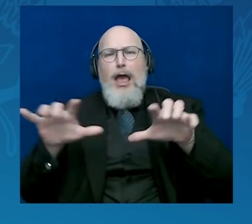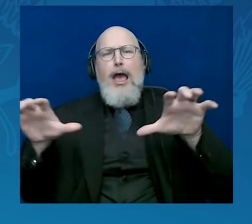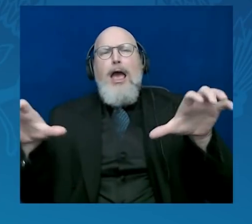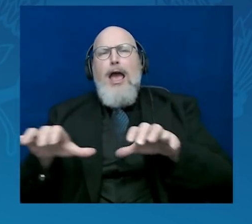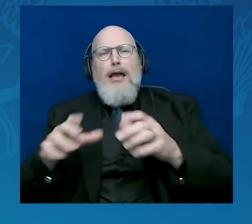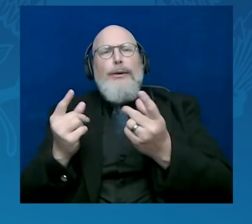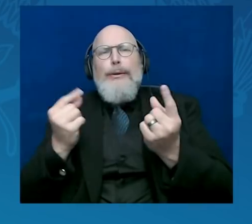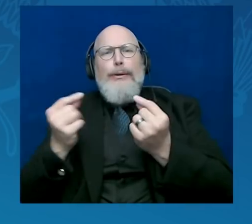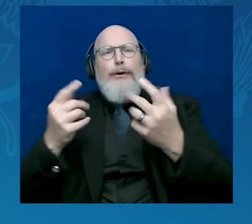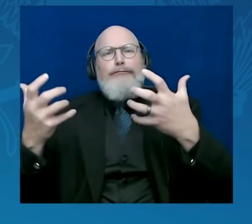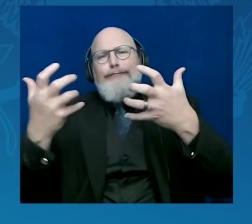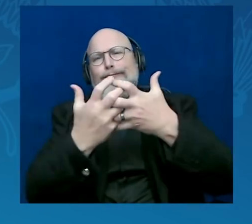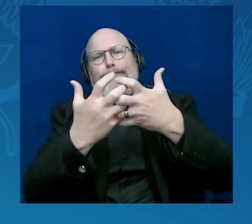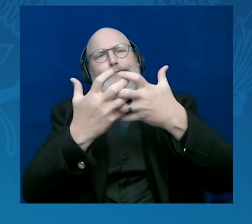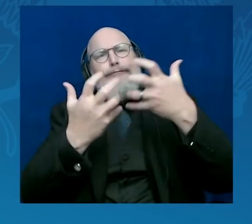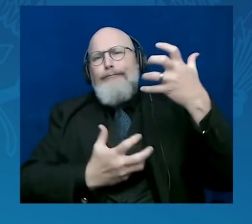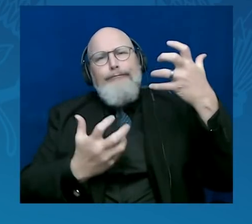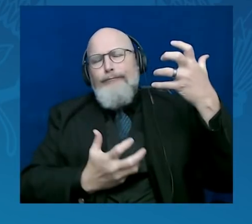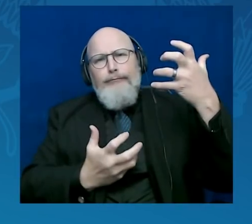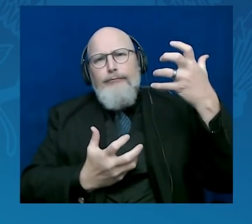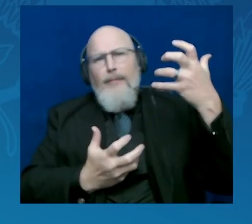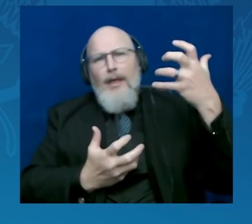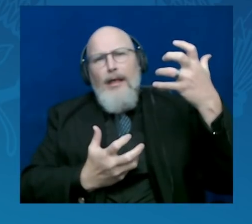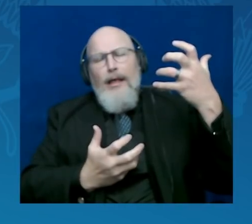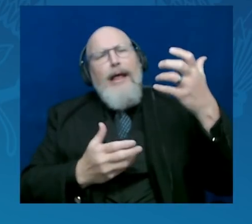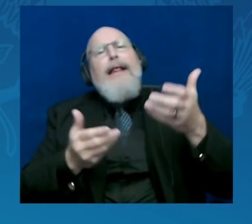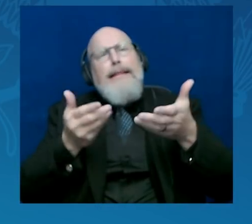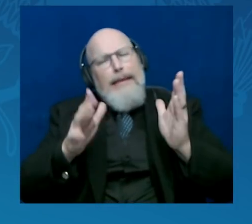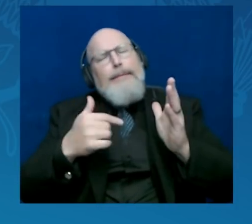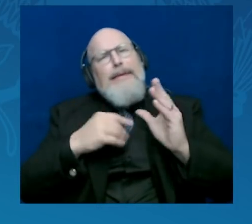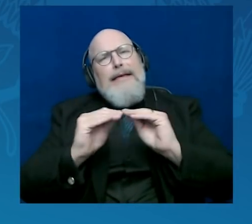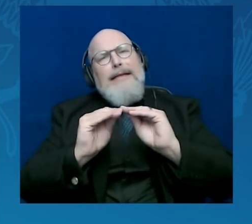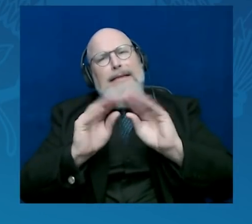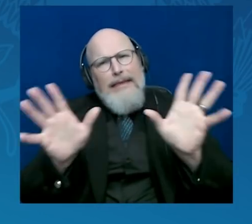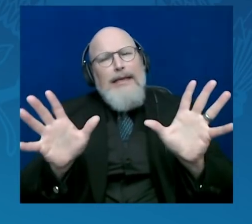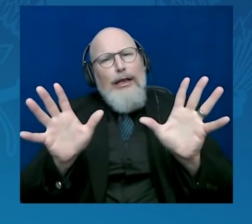And let me be clear. I can say with absolute certainty: